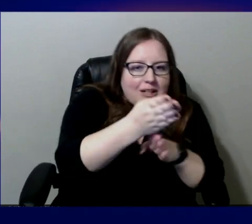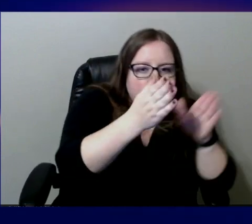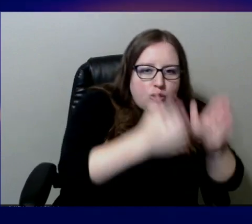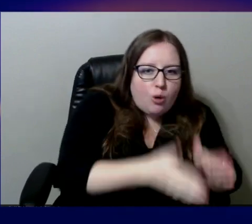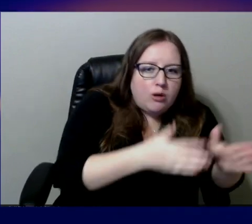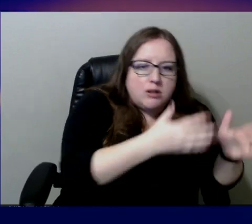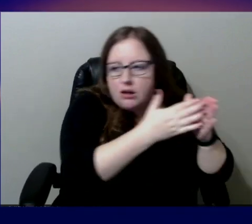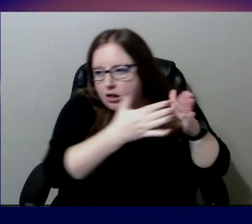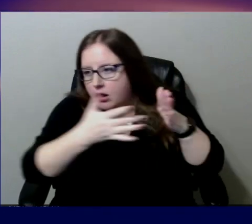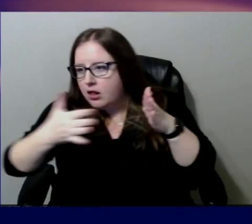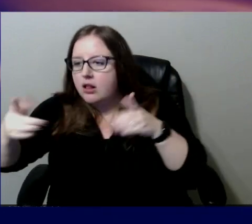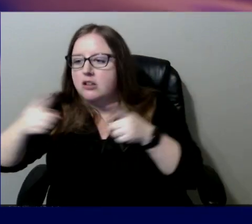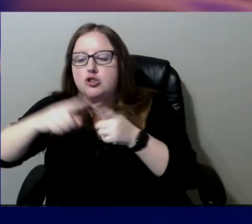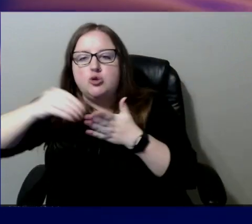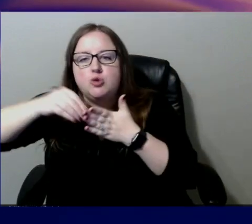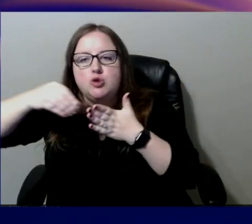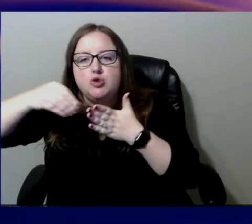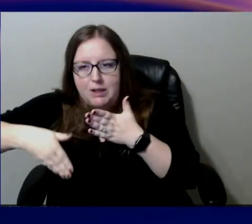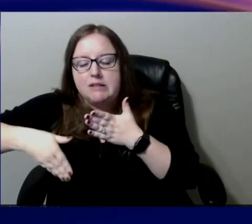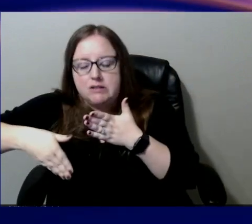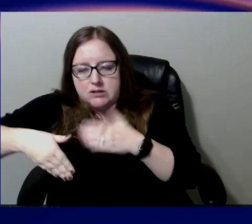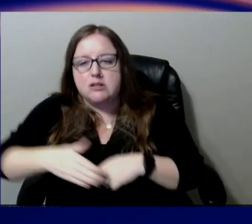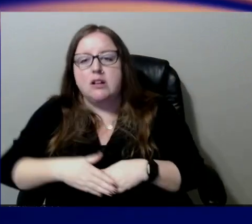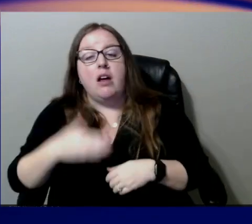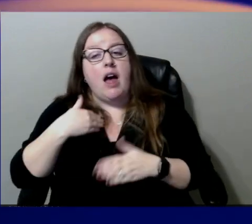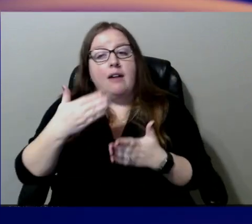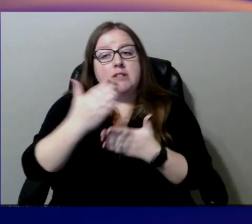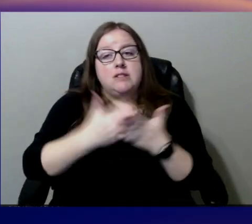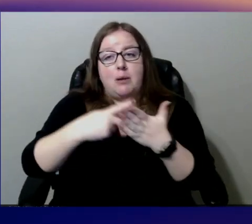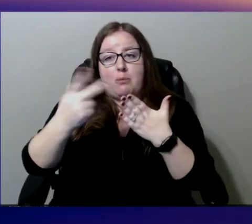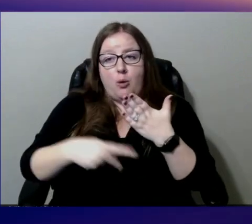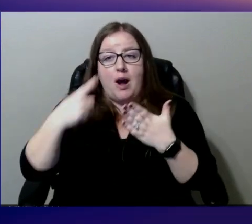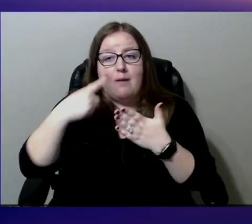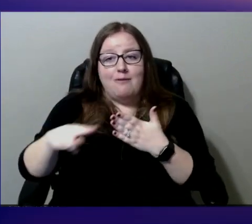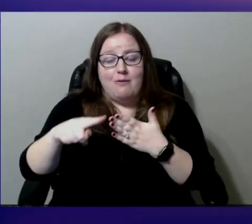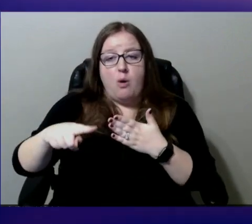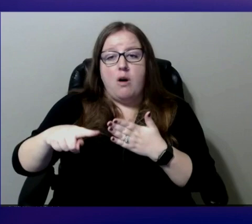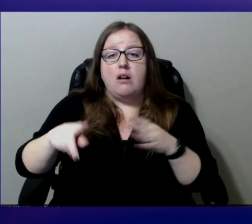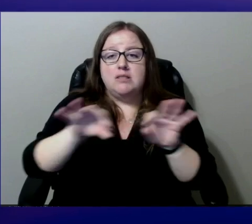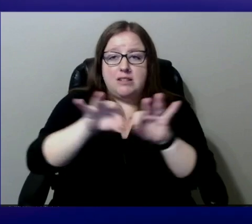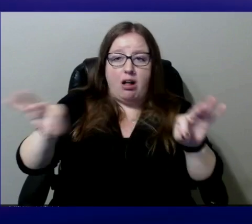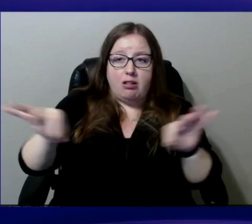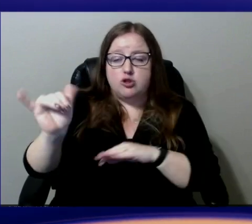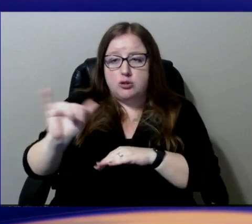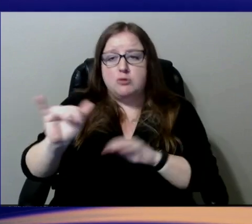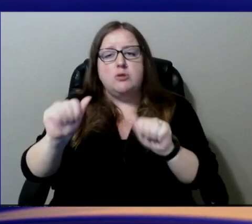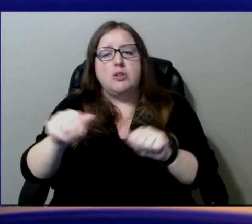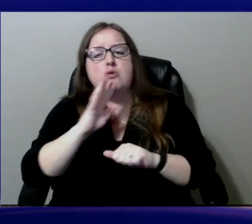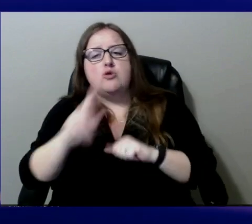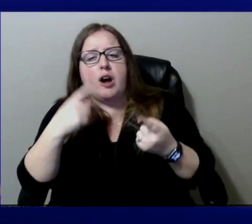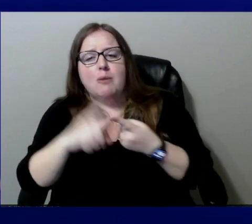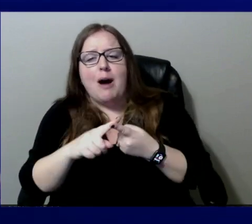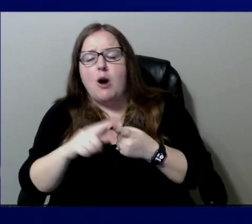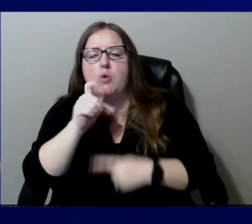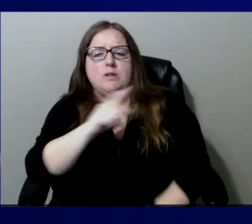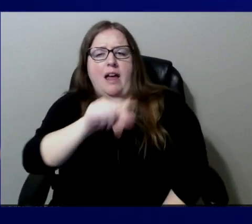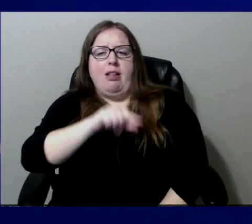I heard that there is some program for scholarship as well. So can you just talk a little bit about who are eligible for that and what that scholarship is about?